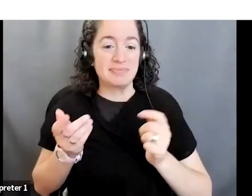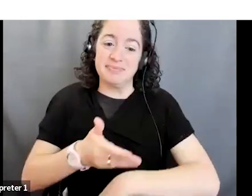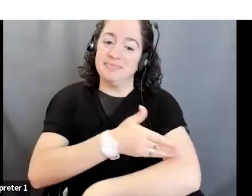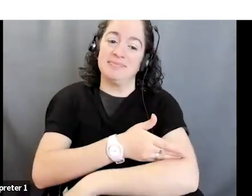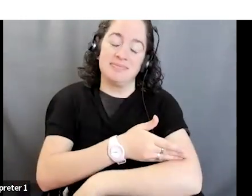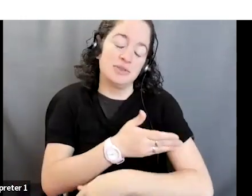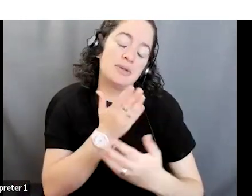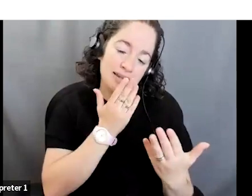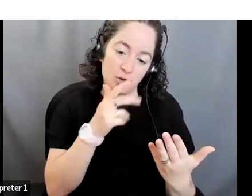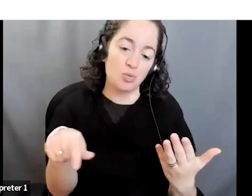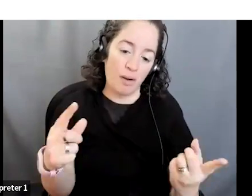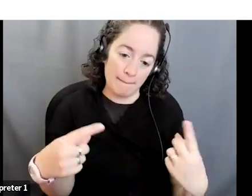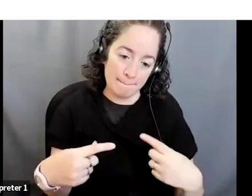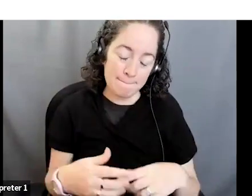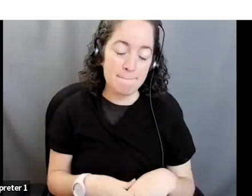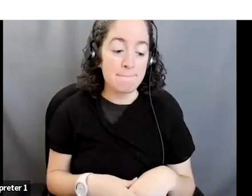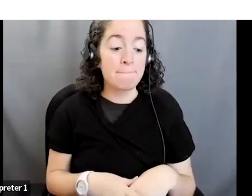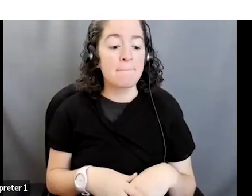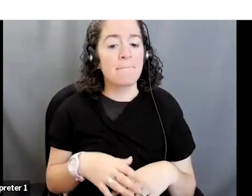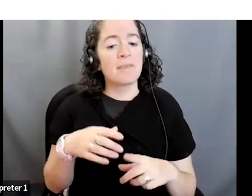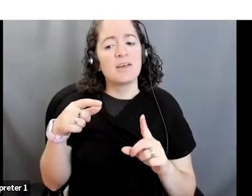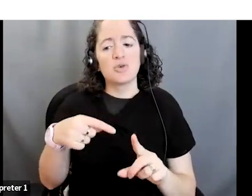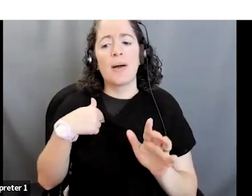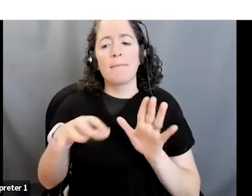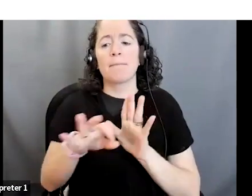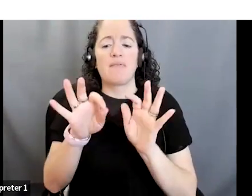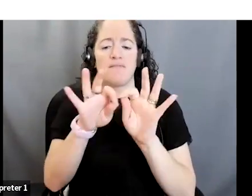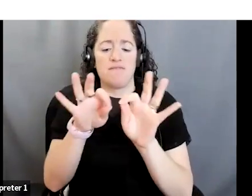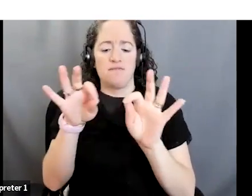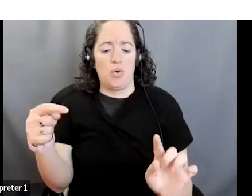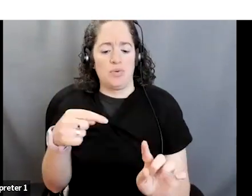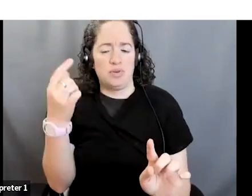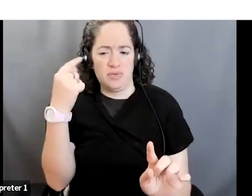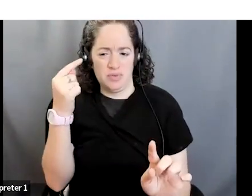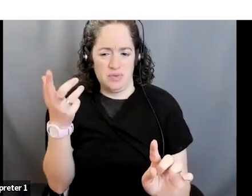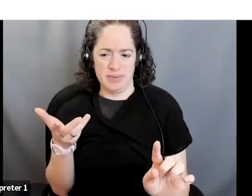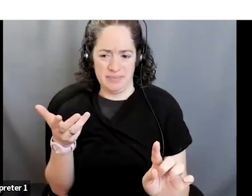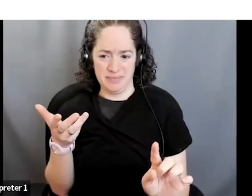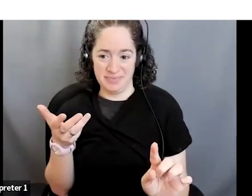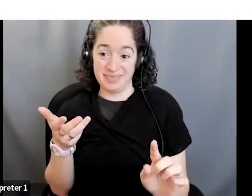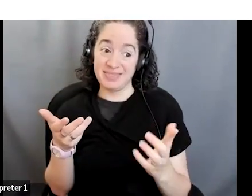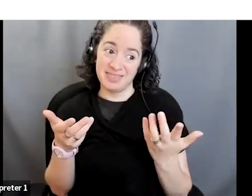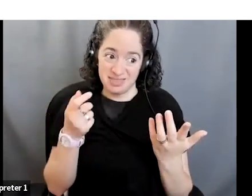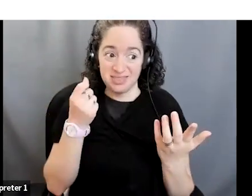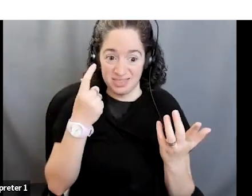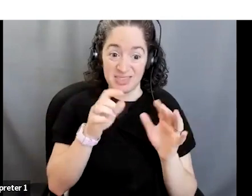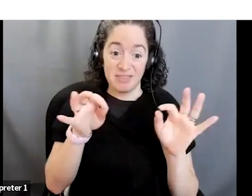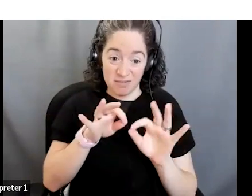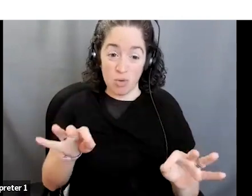The reason why I focused on forms is that they are on just about every single website out there.